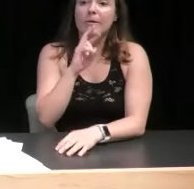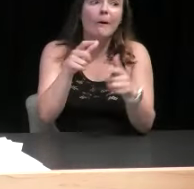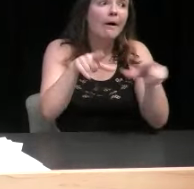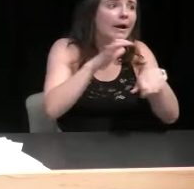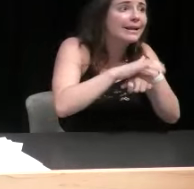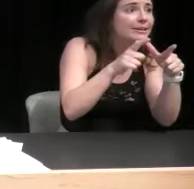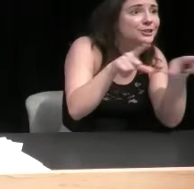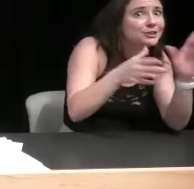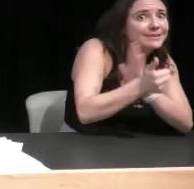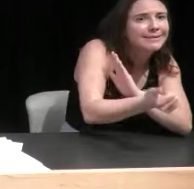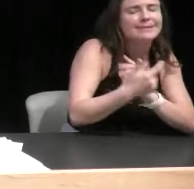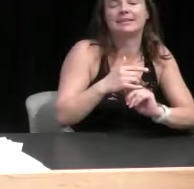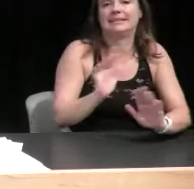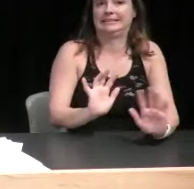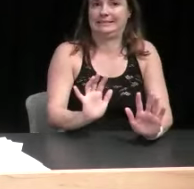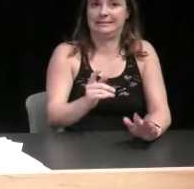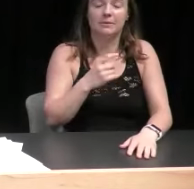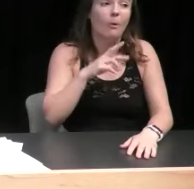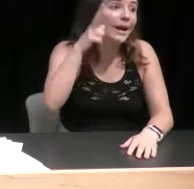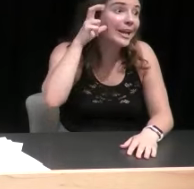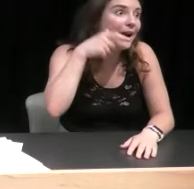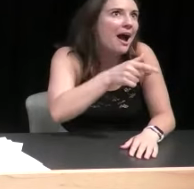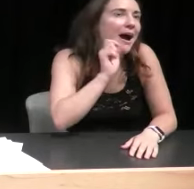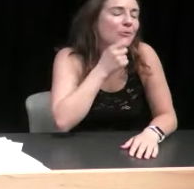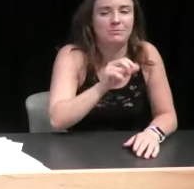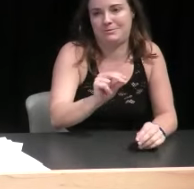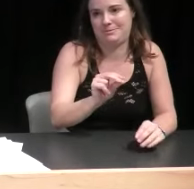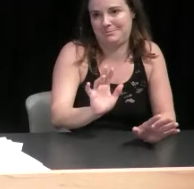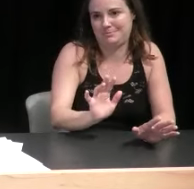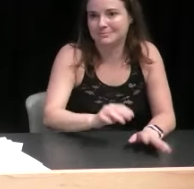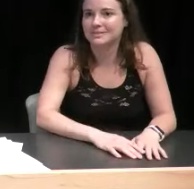you speak really well and these other deaf people that don't talk don't so they're probably not as